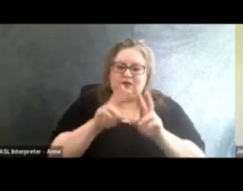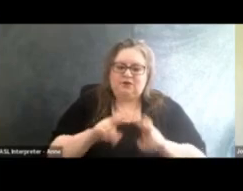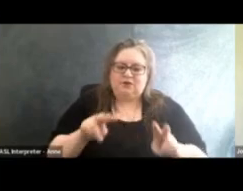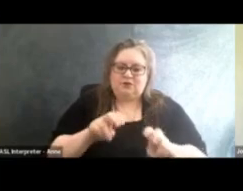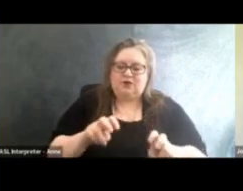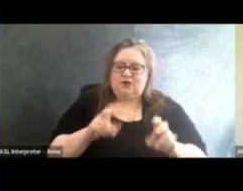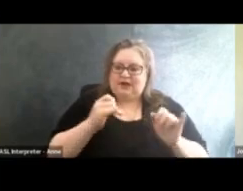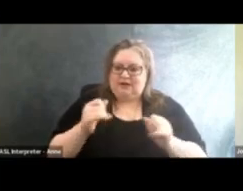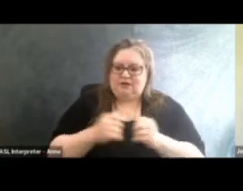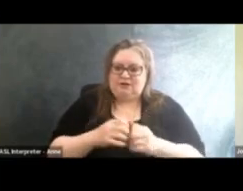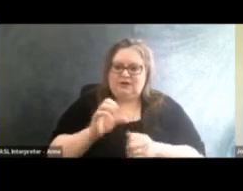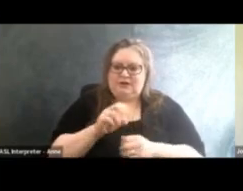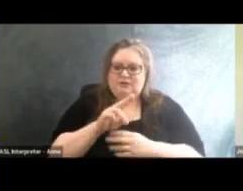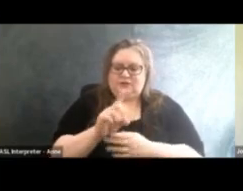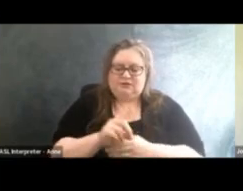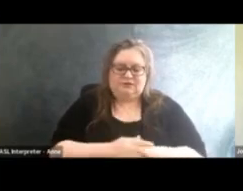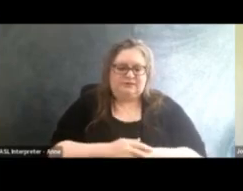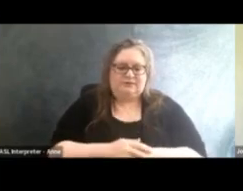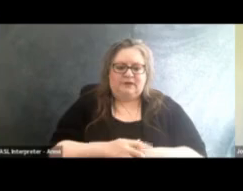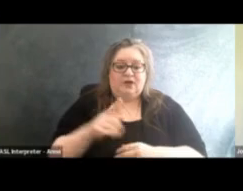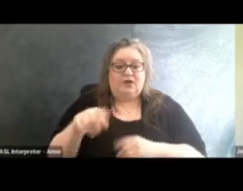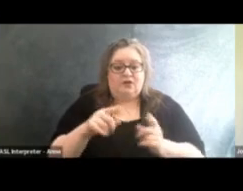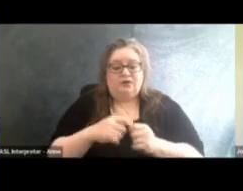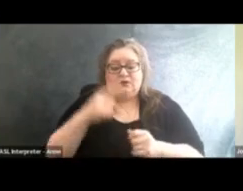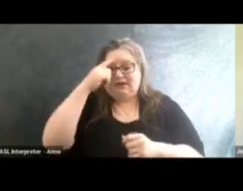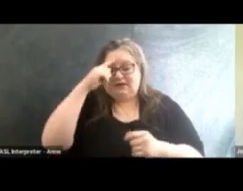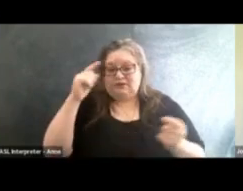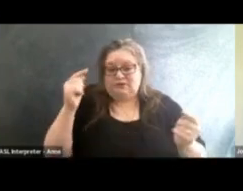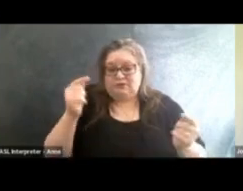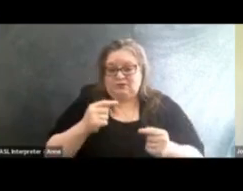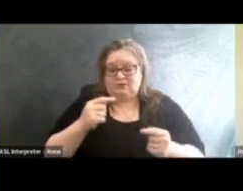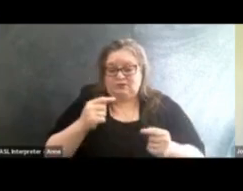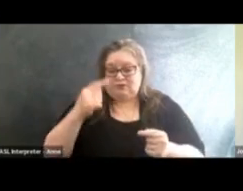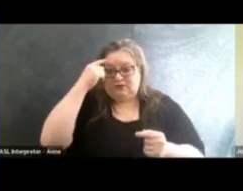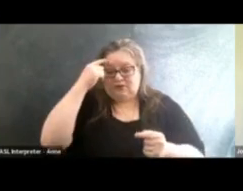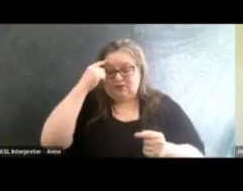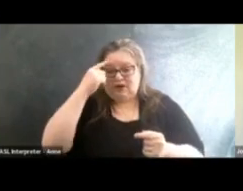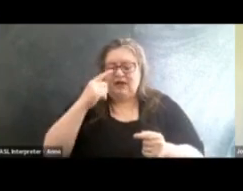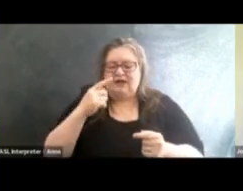disorder treatment, those with a history of brain injury, they there's an even greater